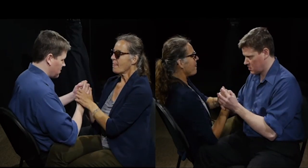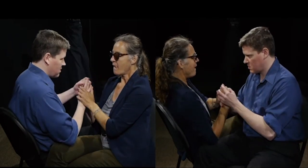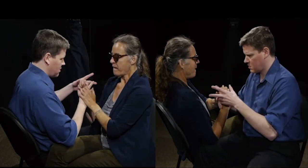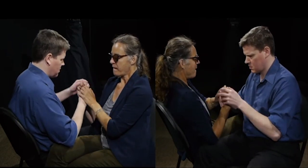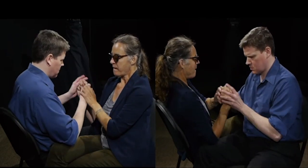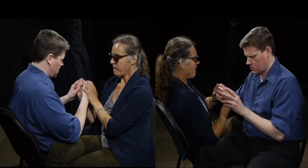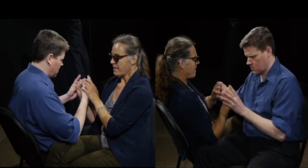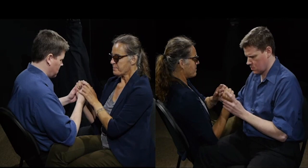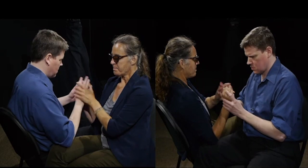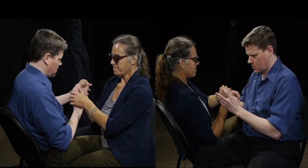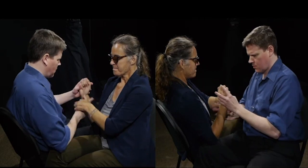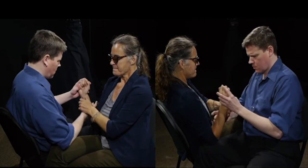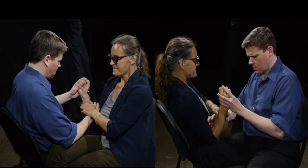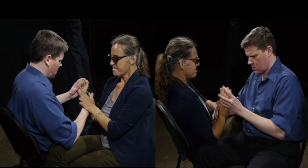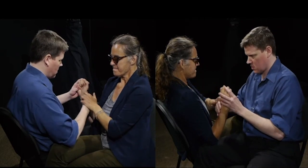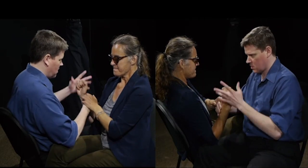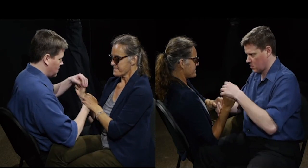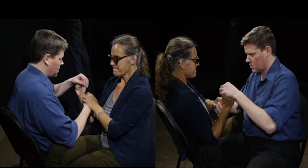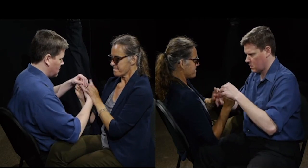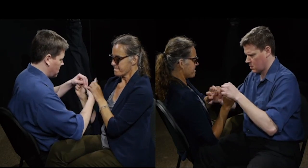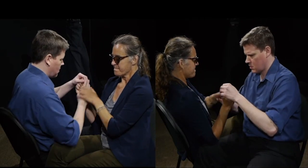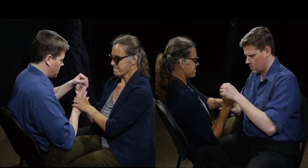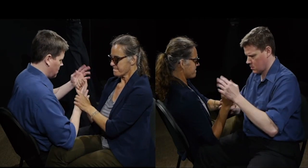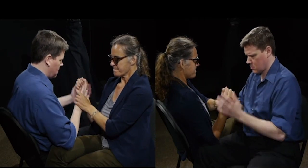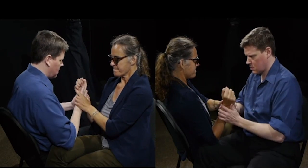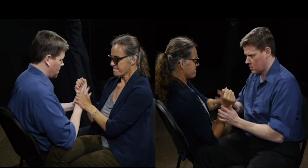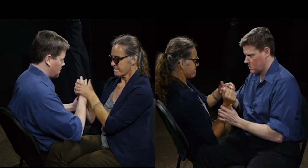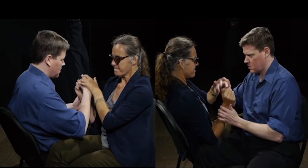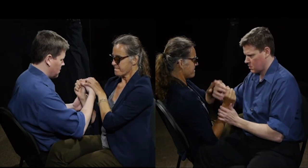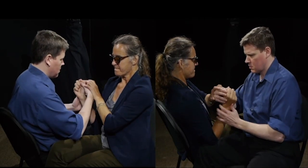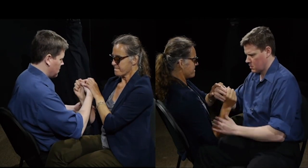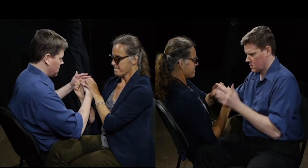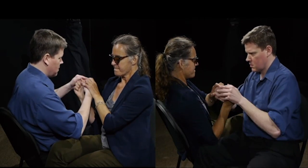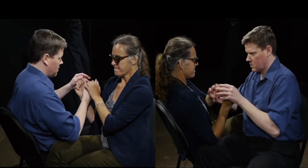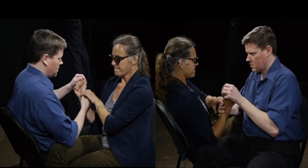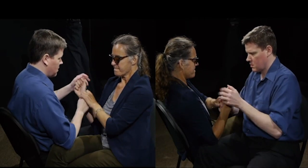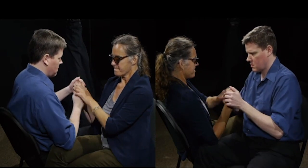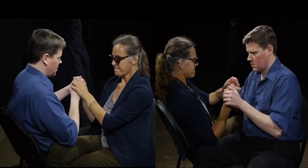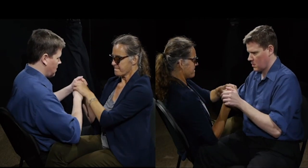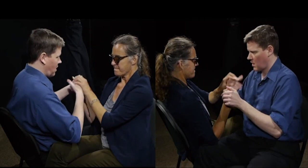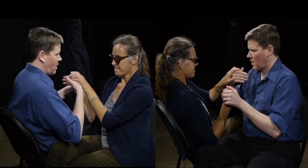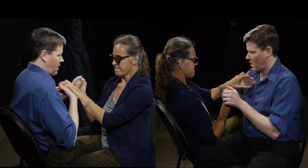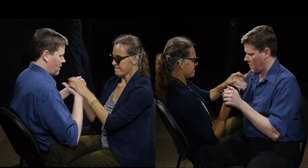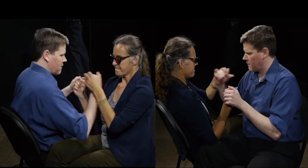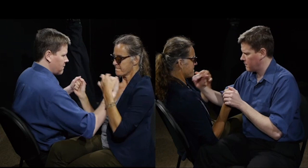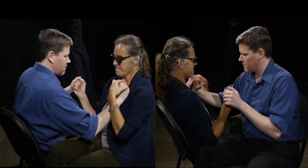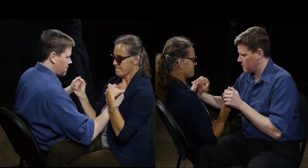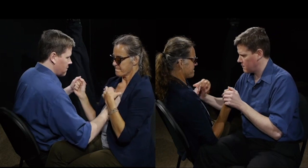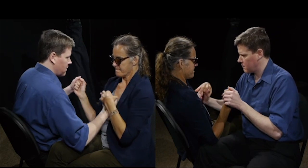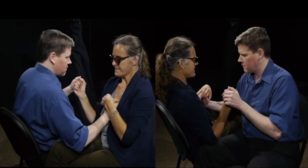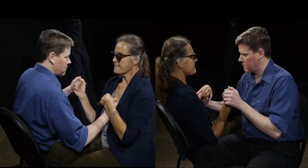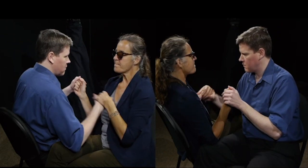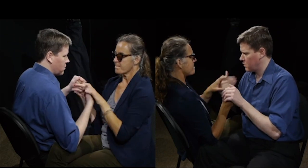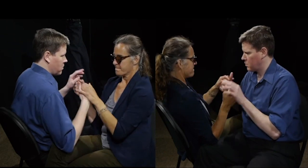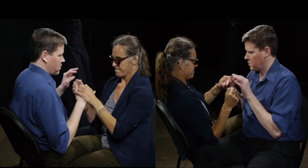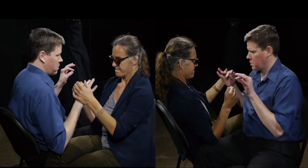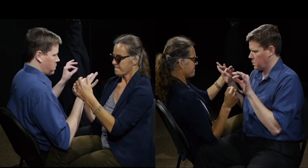in an efficient way. The way the hands work together like this in spatial constructions, all of that is rule-governed.